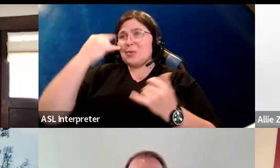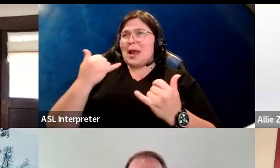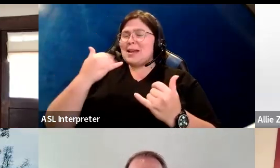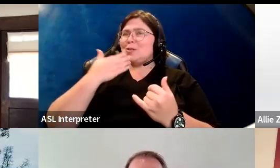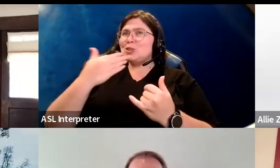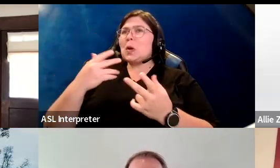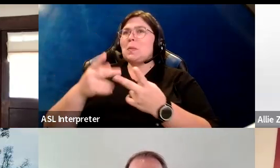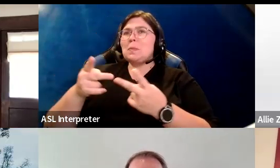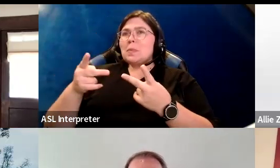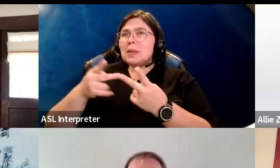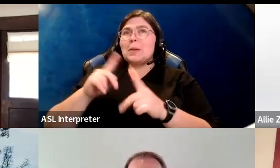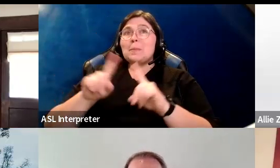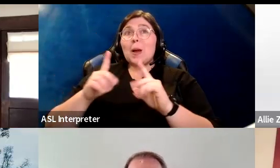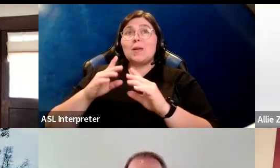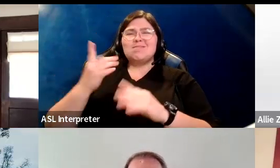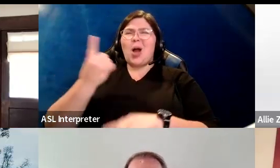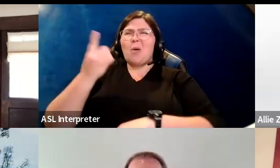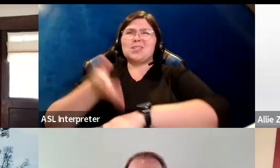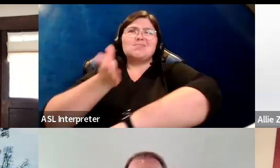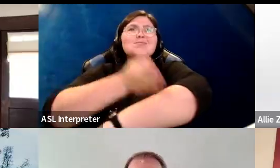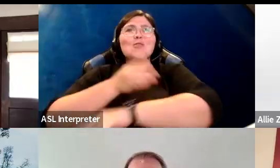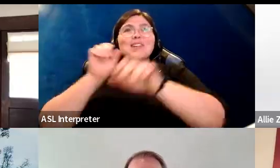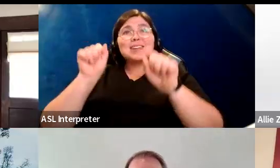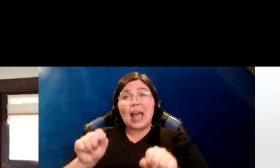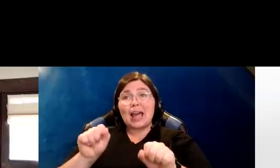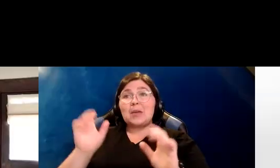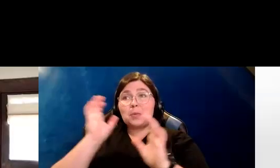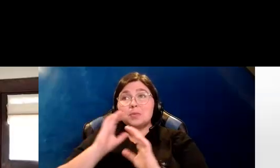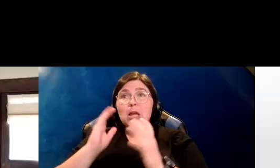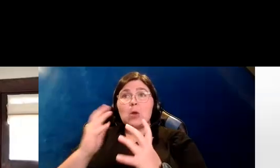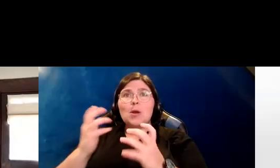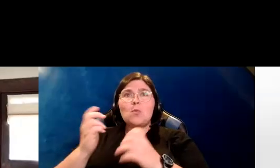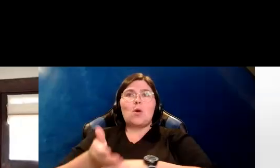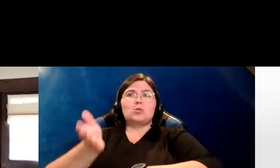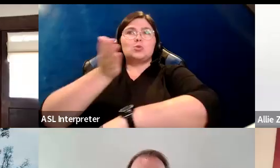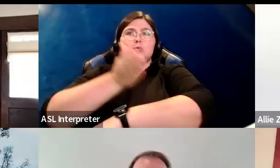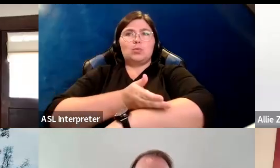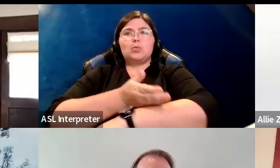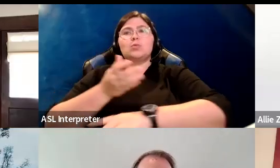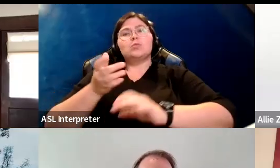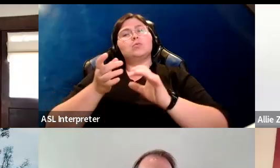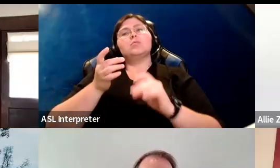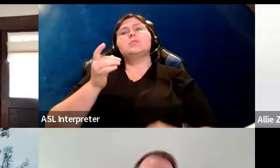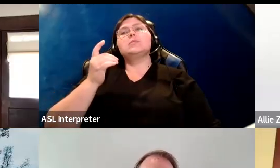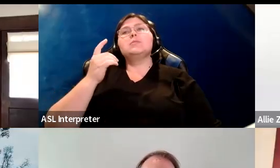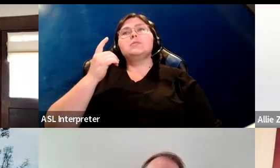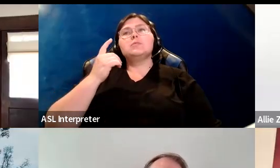but there's always room for improvement. And we are looking for improving with going the reverse way